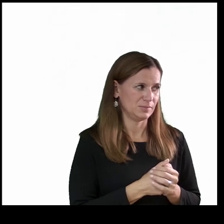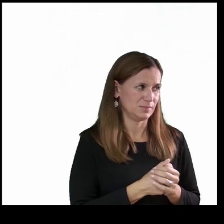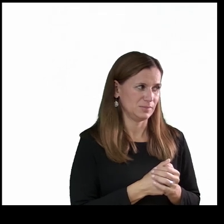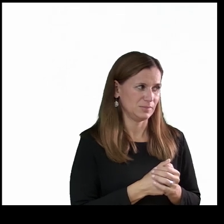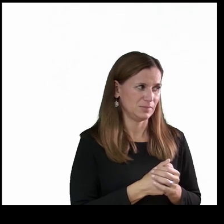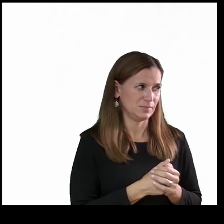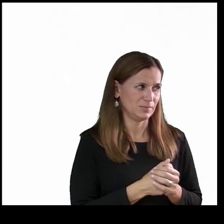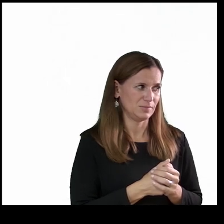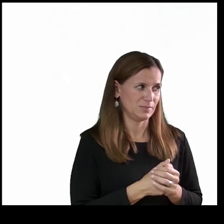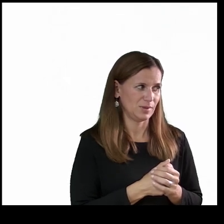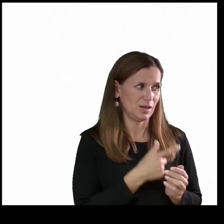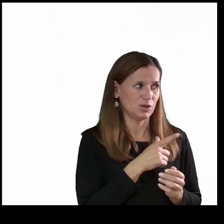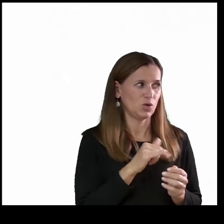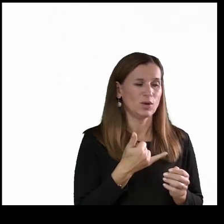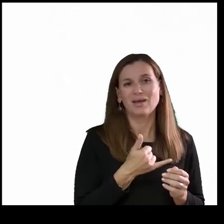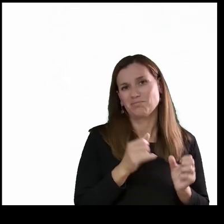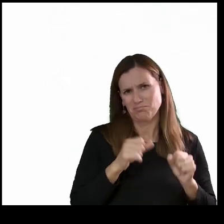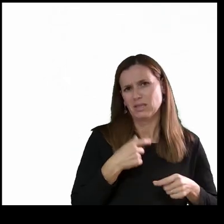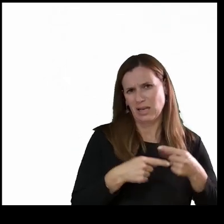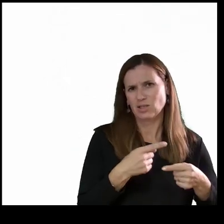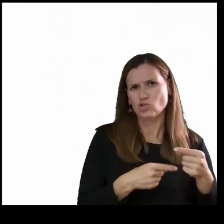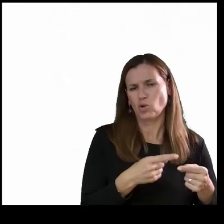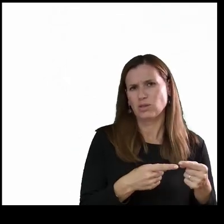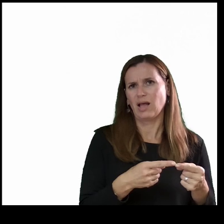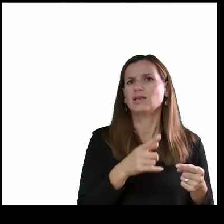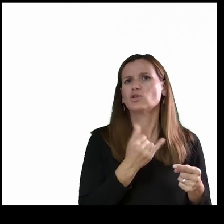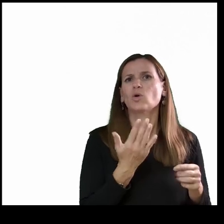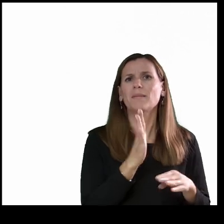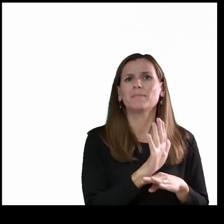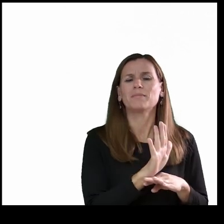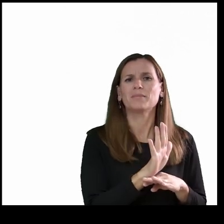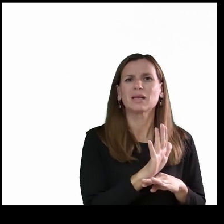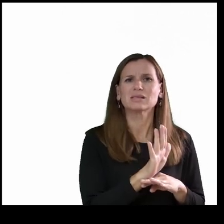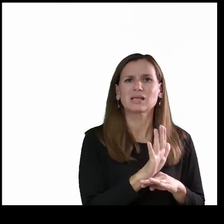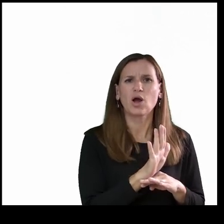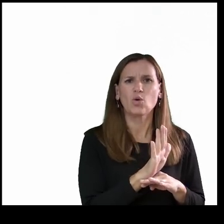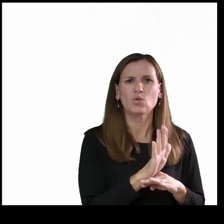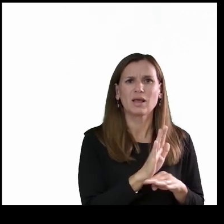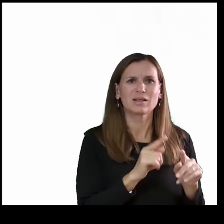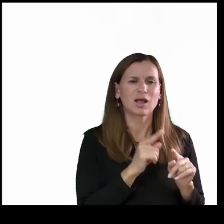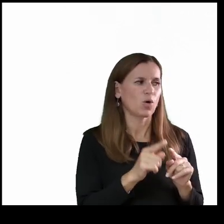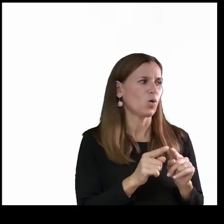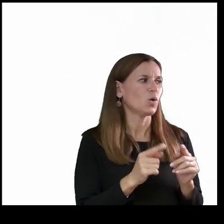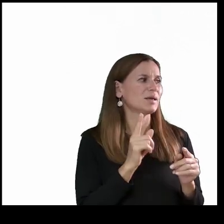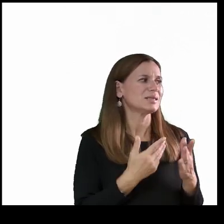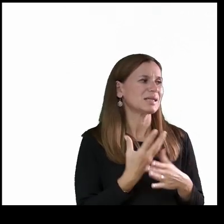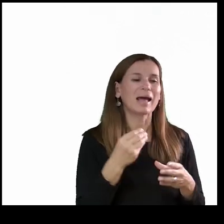is a traditional one. Rather it's presenting the architecture and the solution for implementation. But these